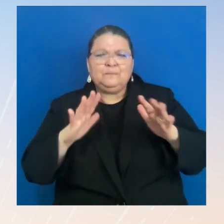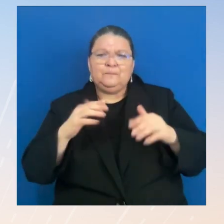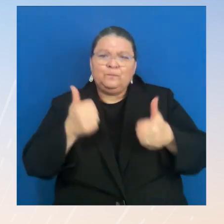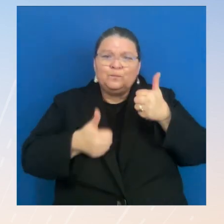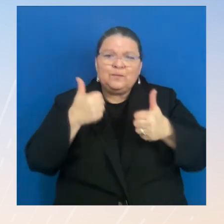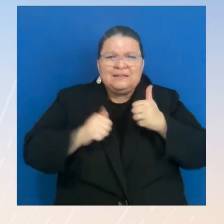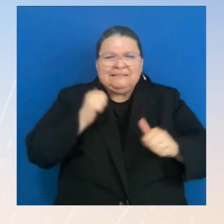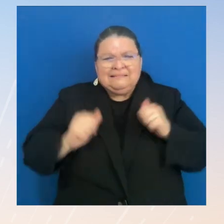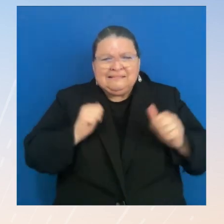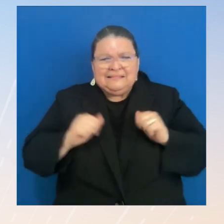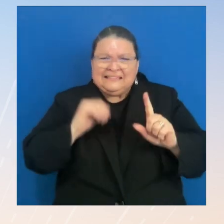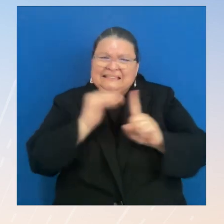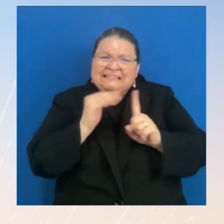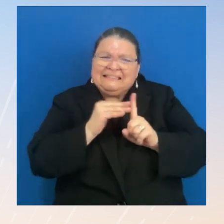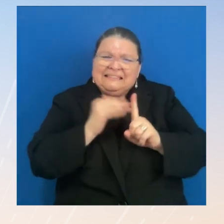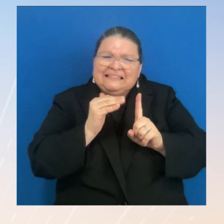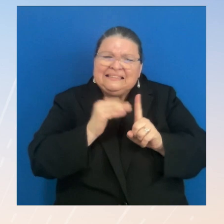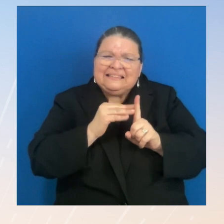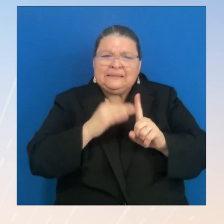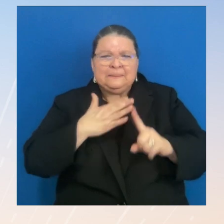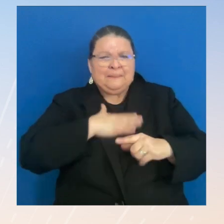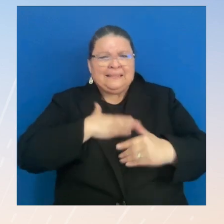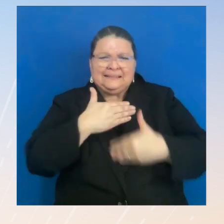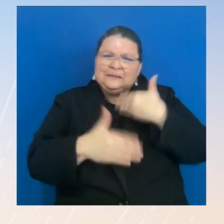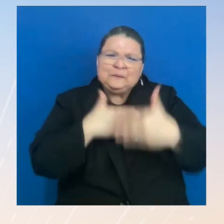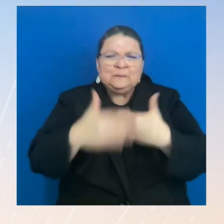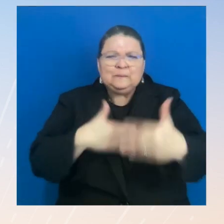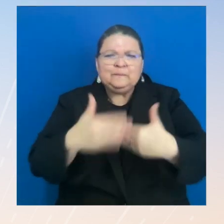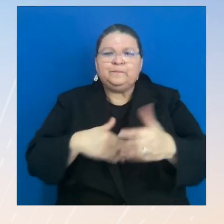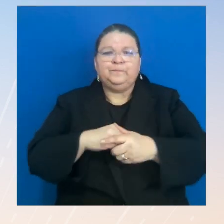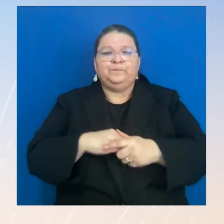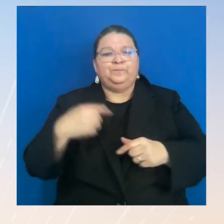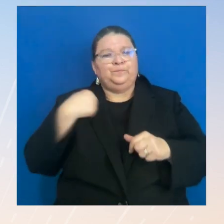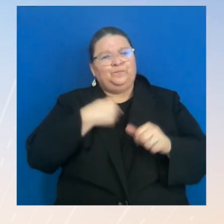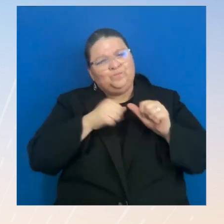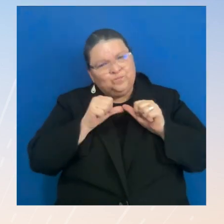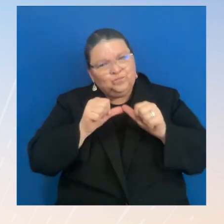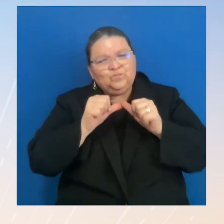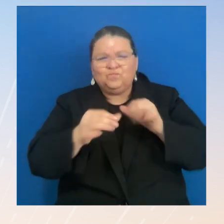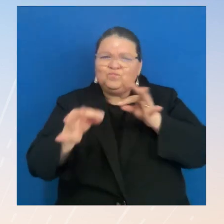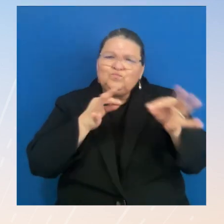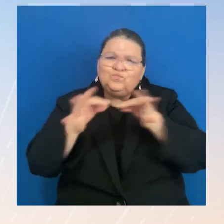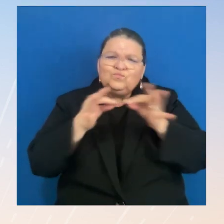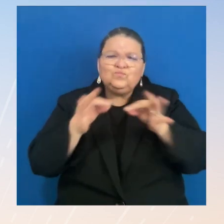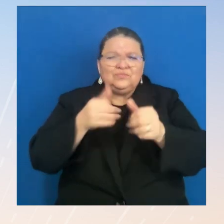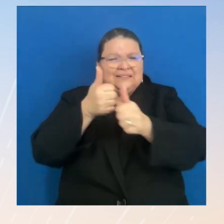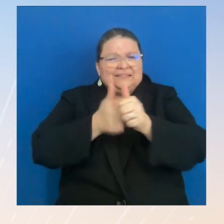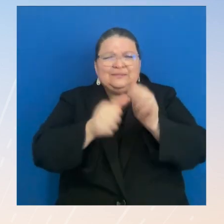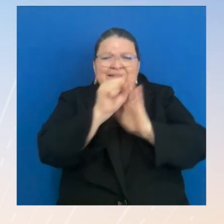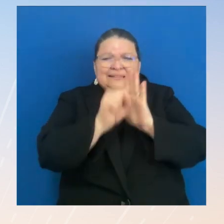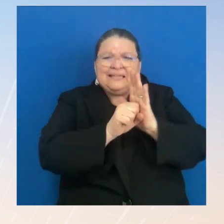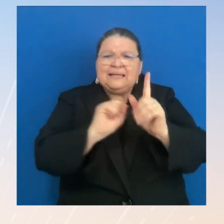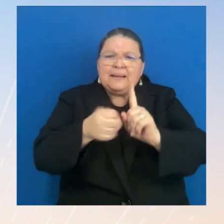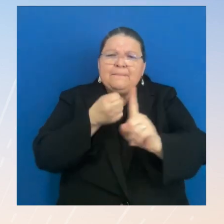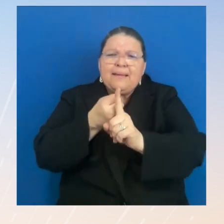what the impacts are going to be on different states and also when specific programs will end, so that it doesn't feel like just a number